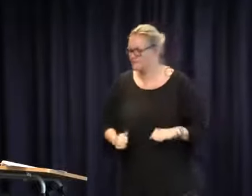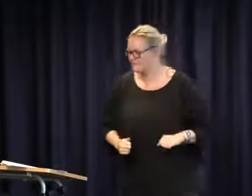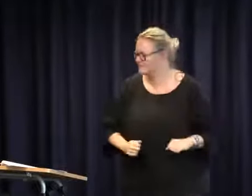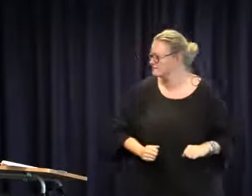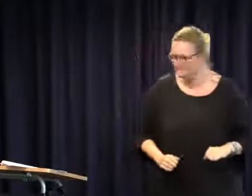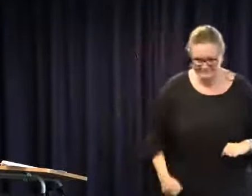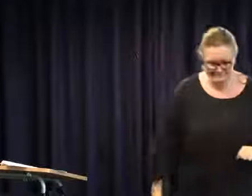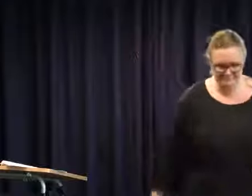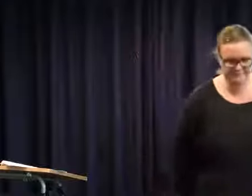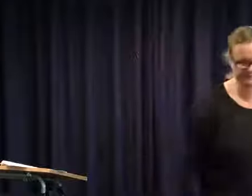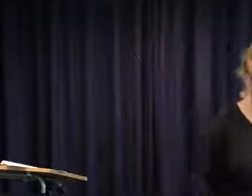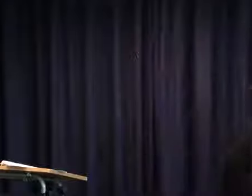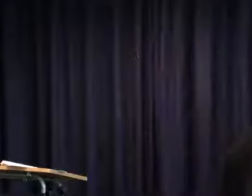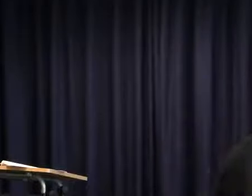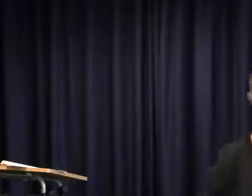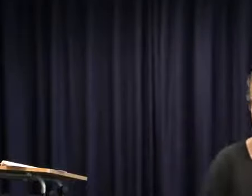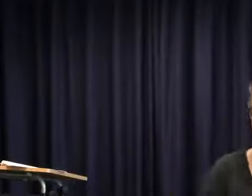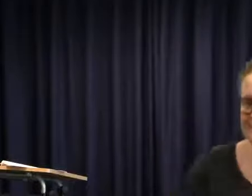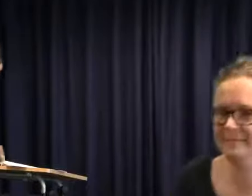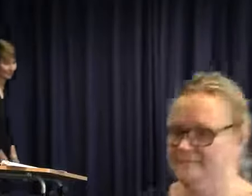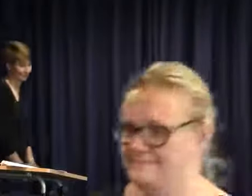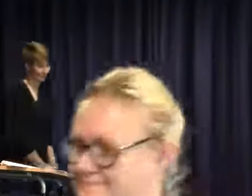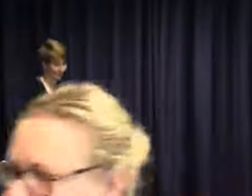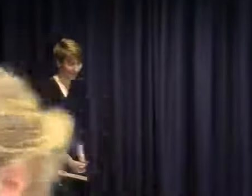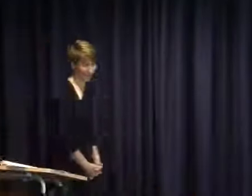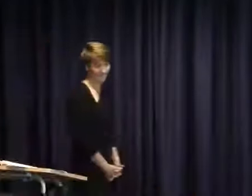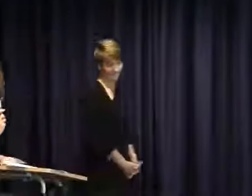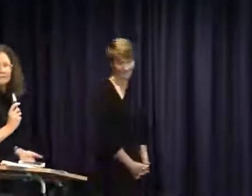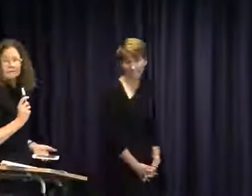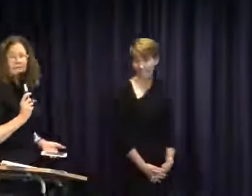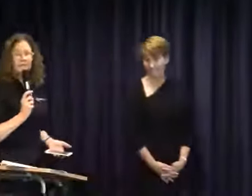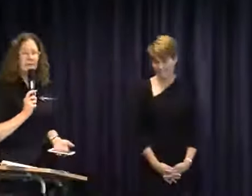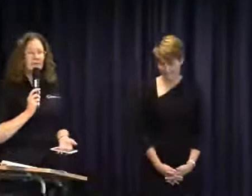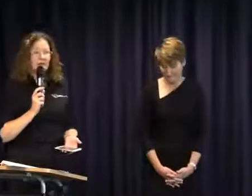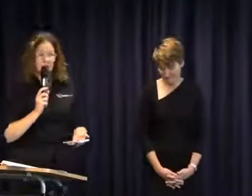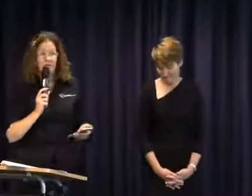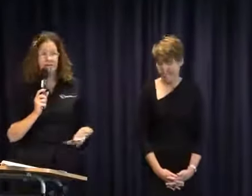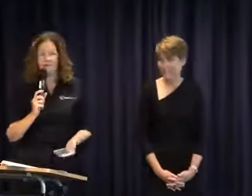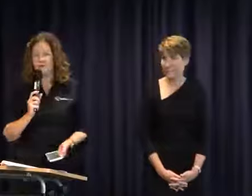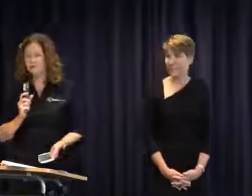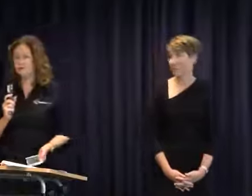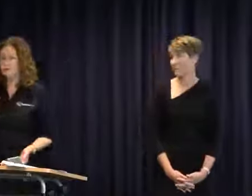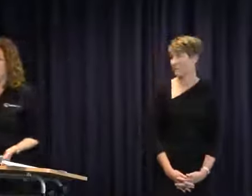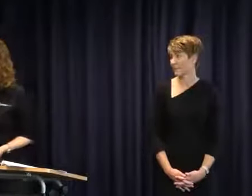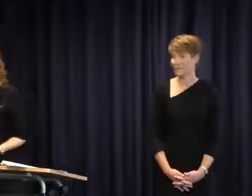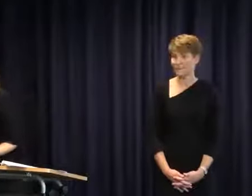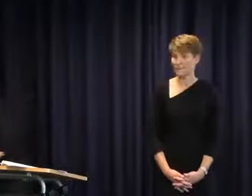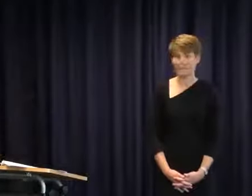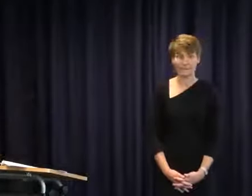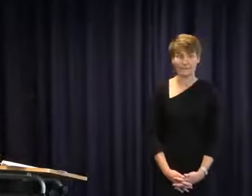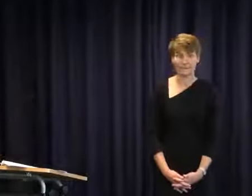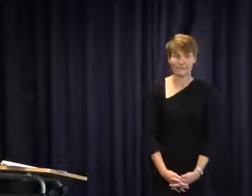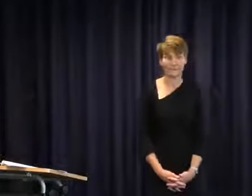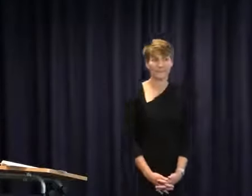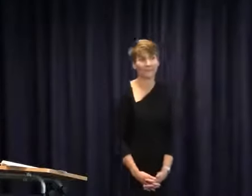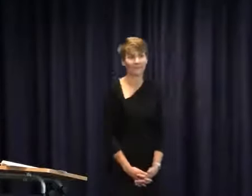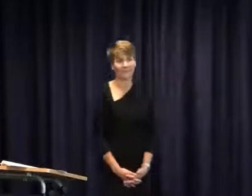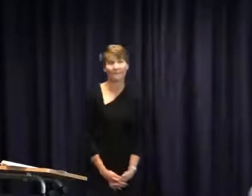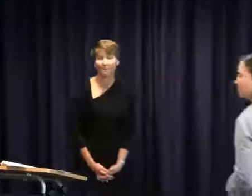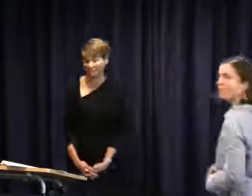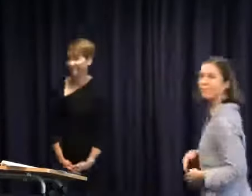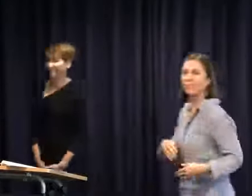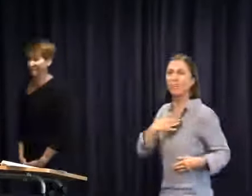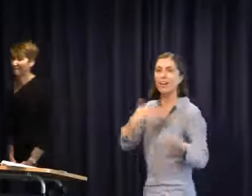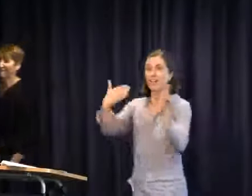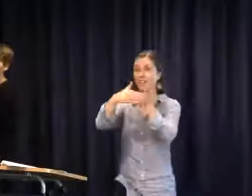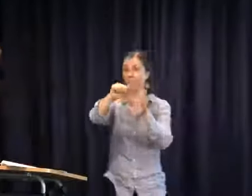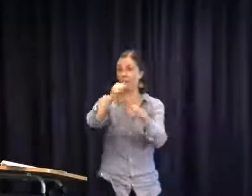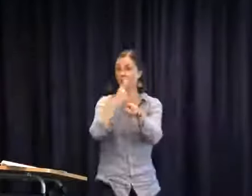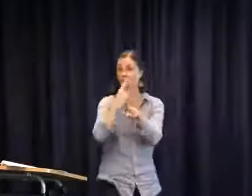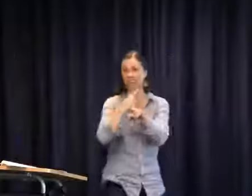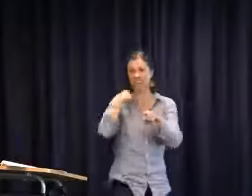at it is certainly going to be important for all of us.